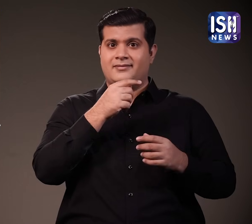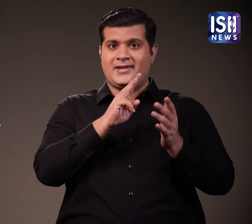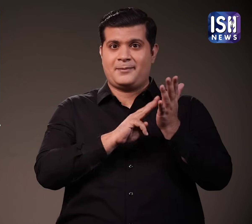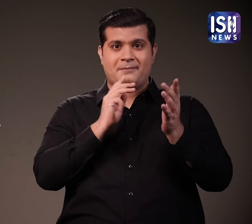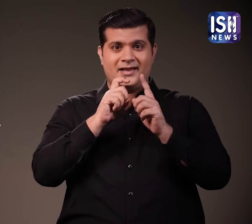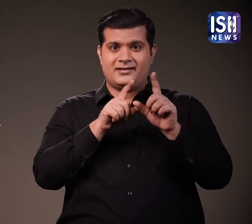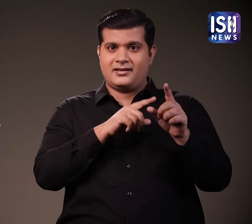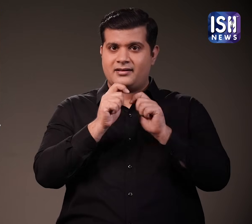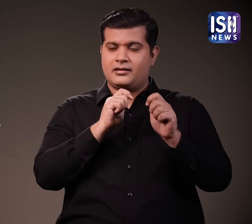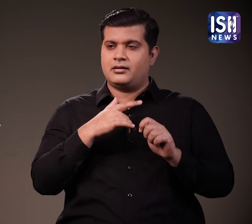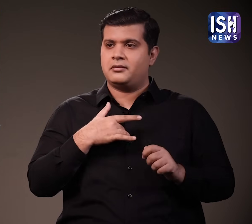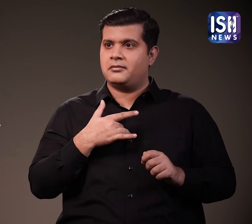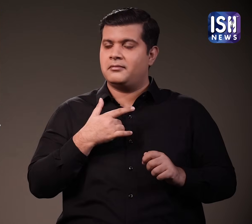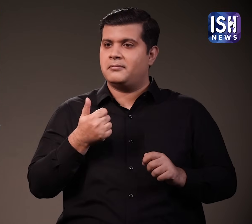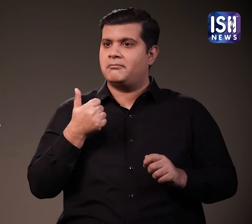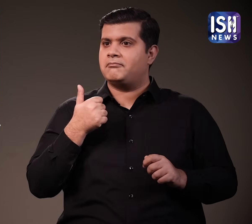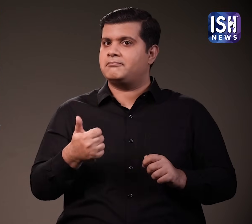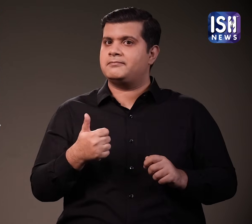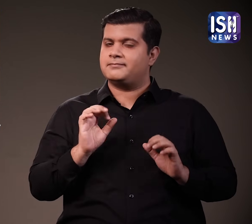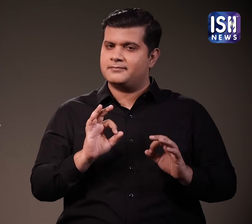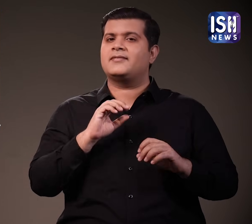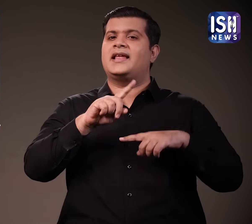The Mid Day reporter was amazed.